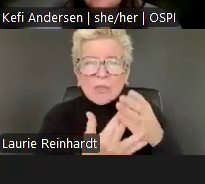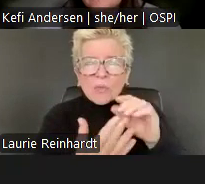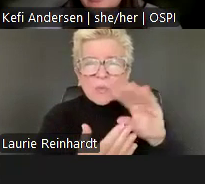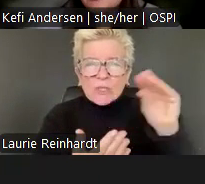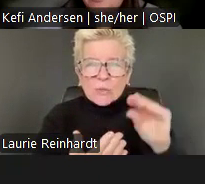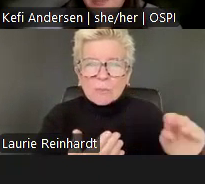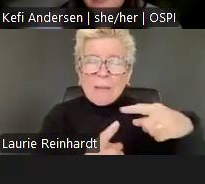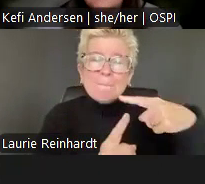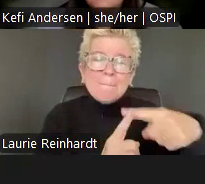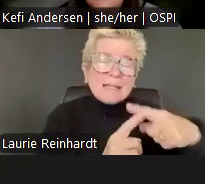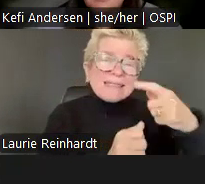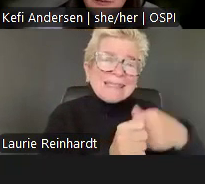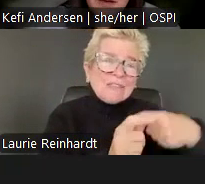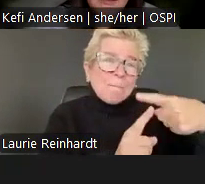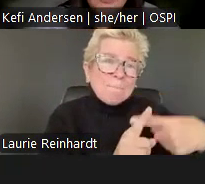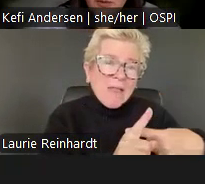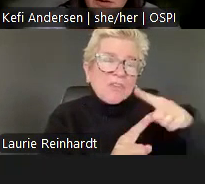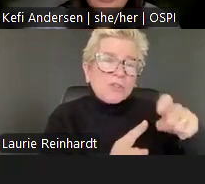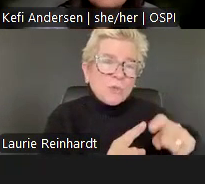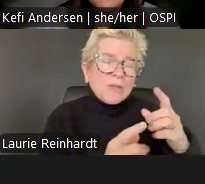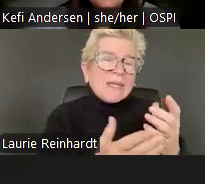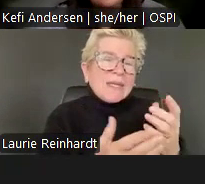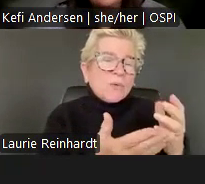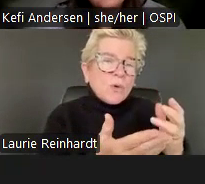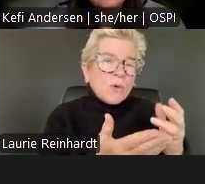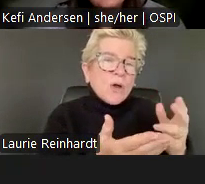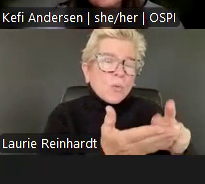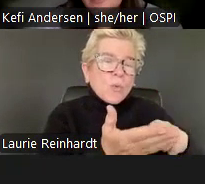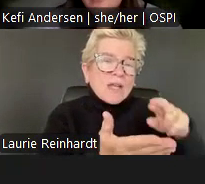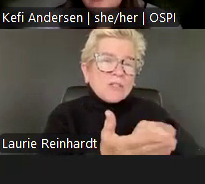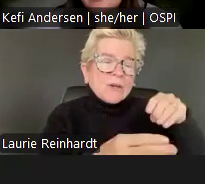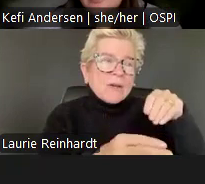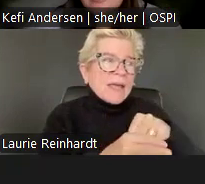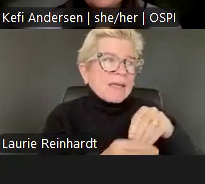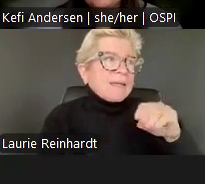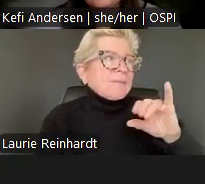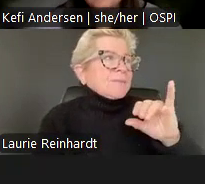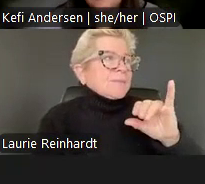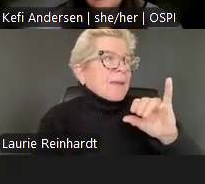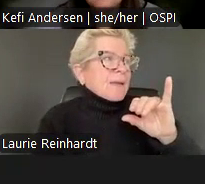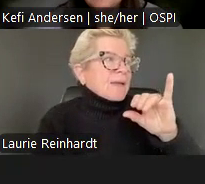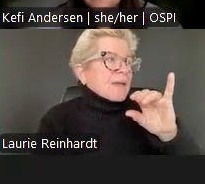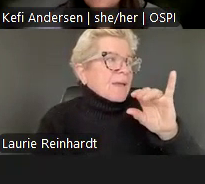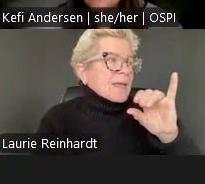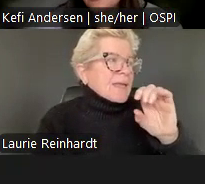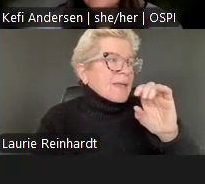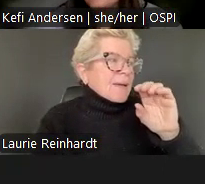register each month in PD enroller. We create those throughout the year. pdEnroller is going